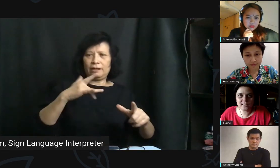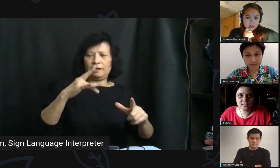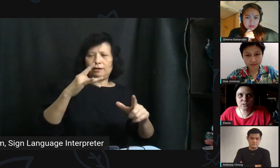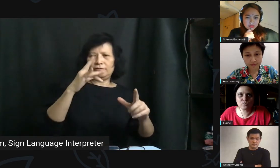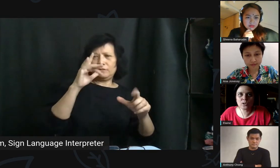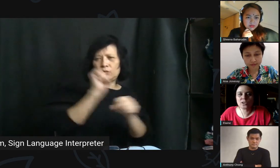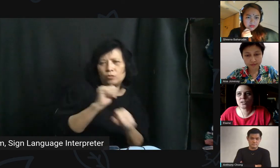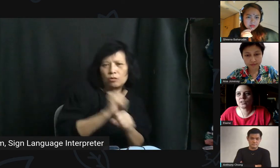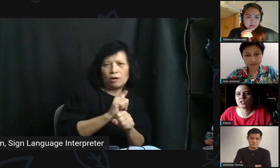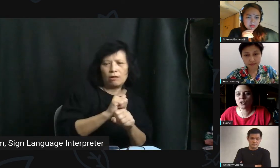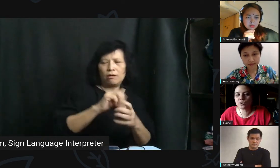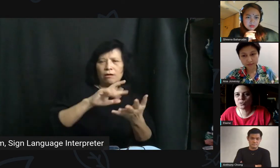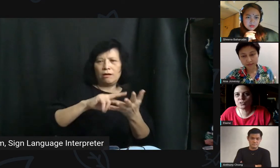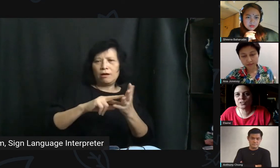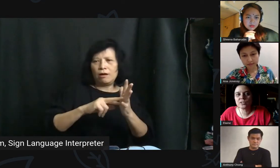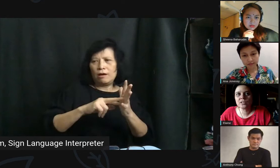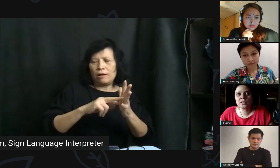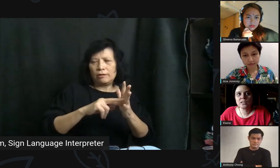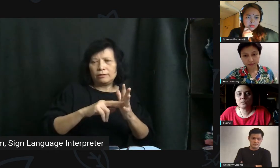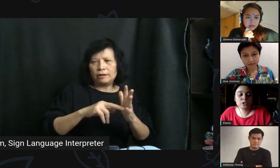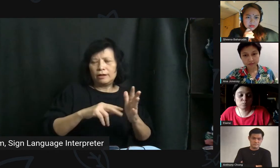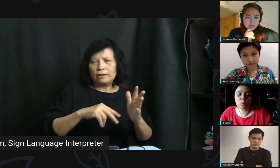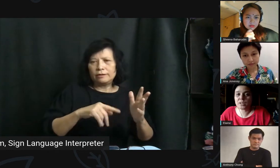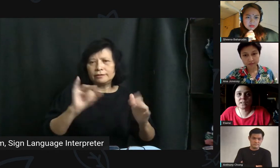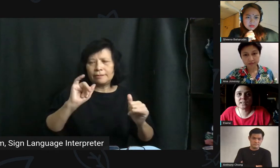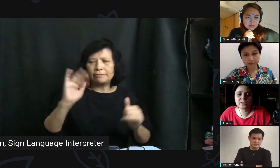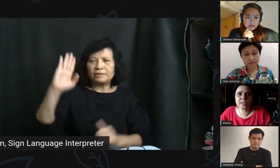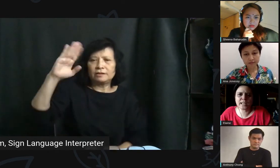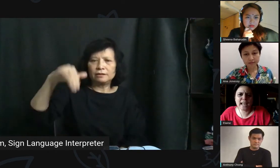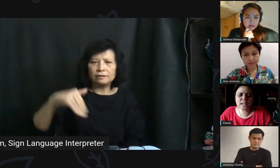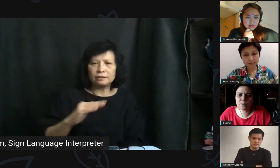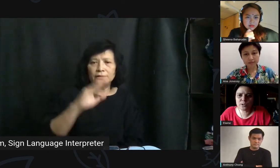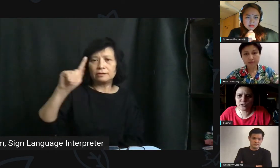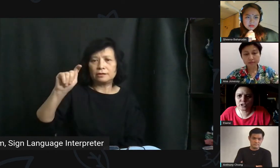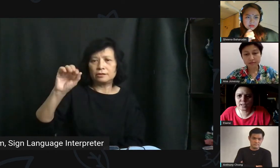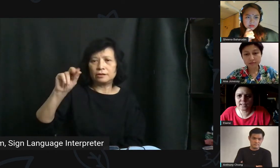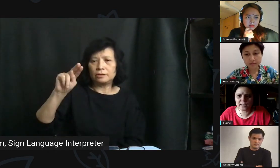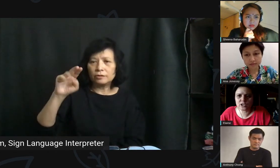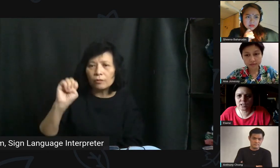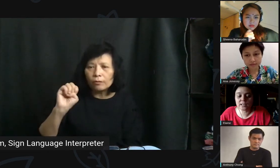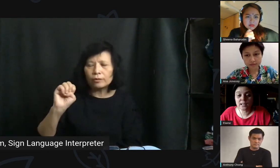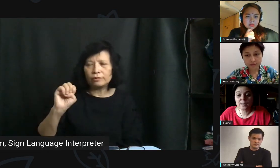the essence of the work, the tone which is what we consider in any poetry translation.